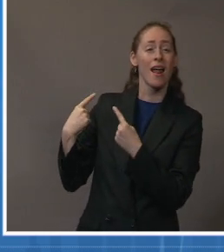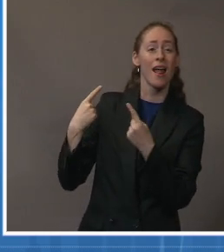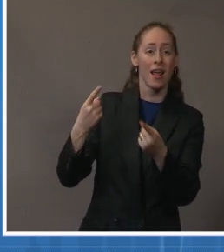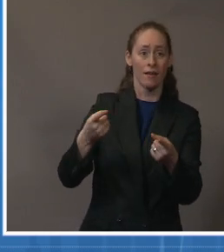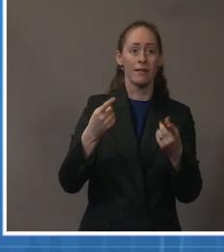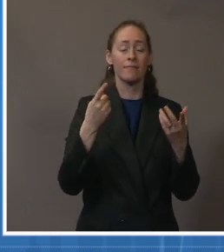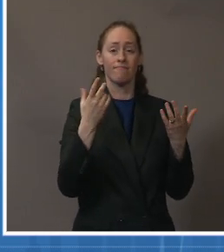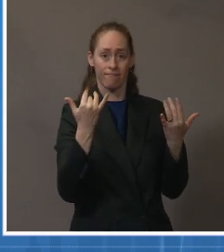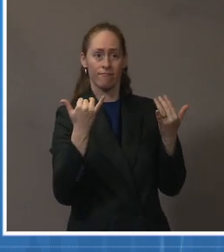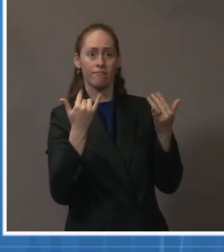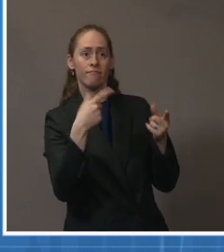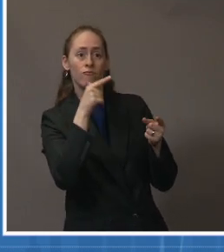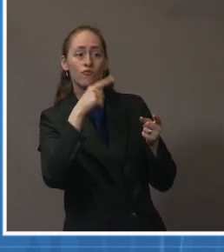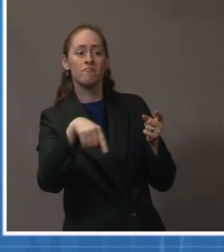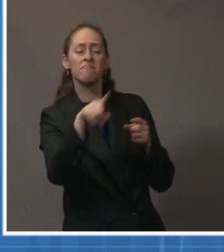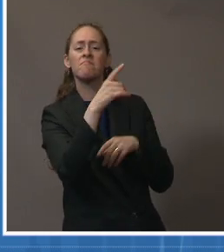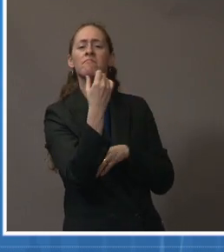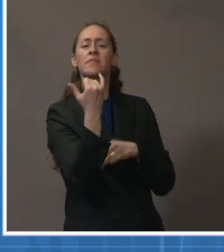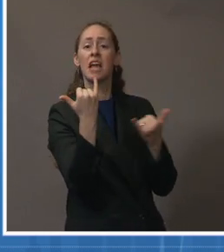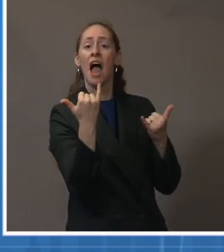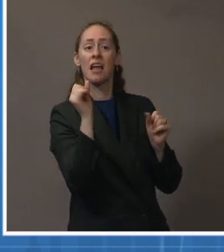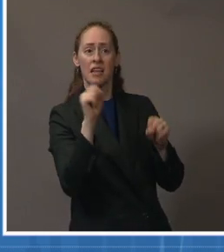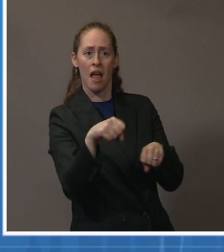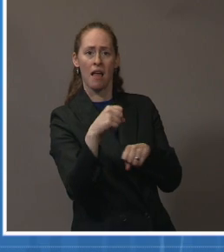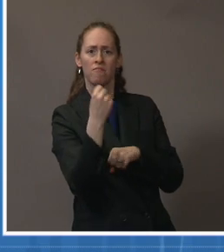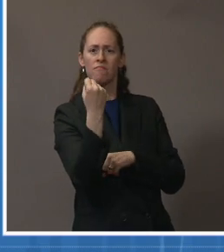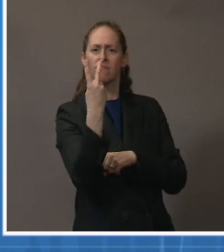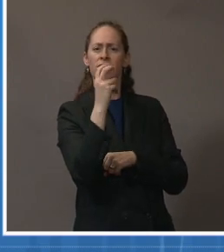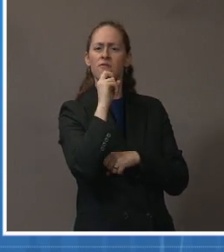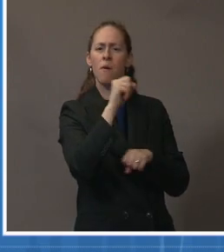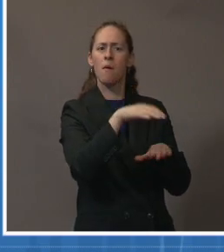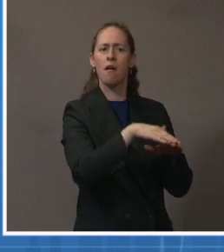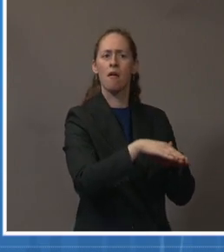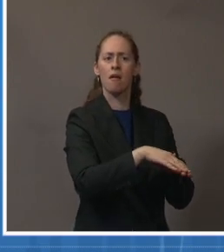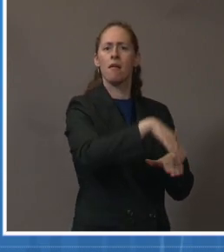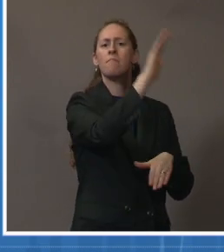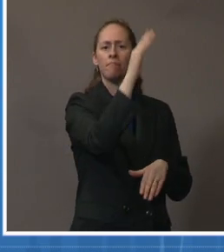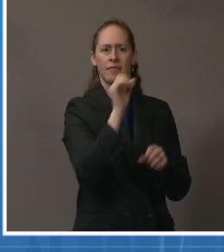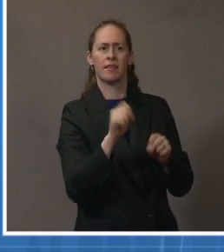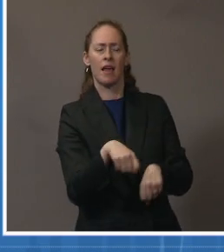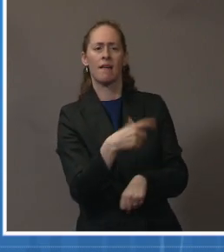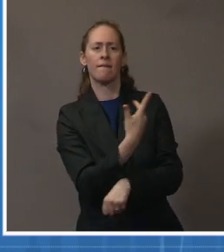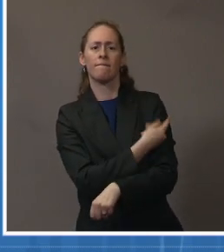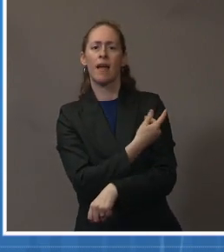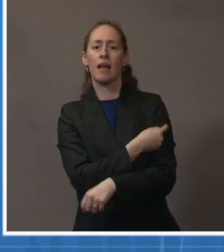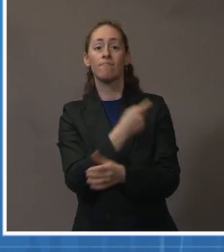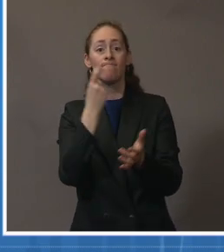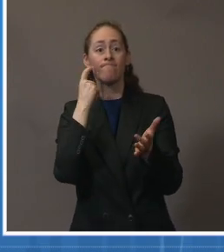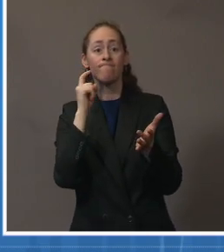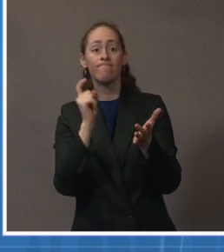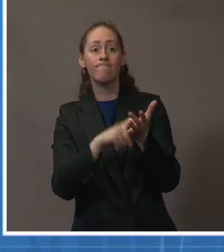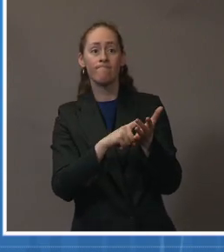12 and older, CDC observed troubling data regarding the hospitalizations of adolescents with COVID-19.